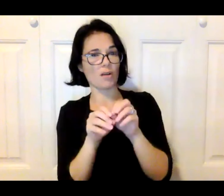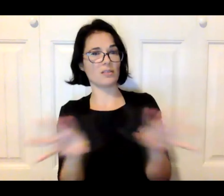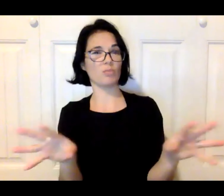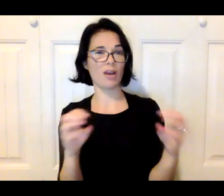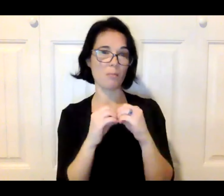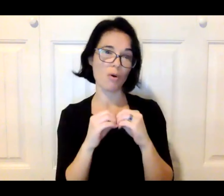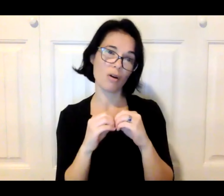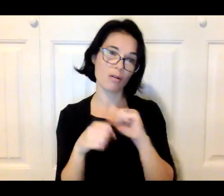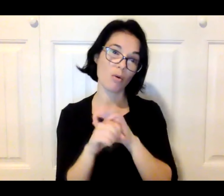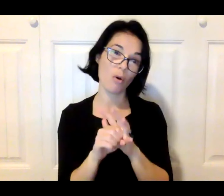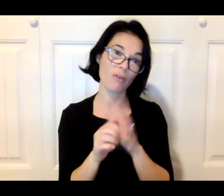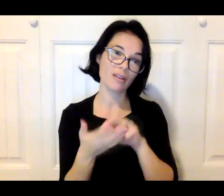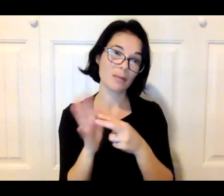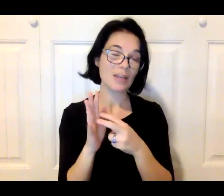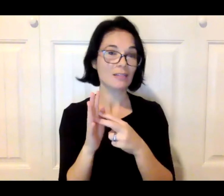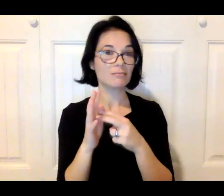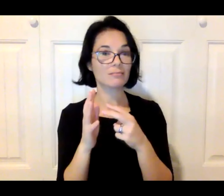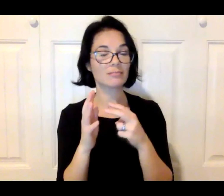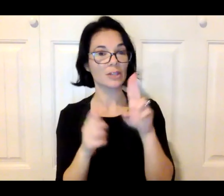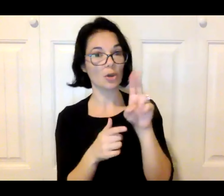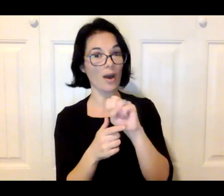yet, or Josh as well, feel free to share.